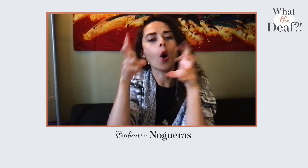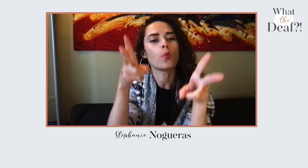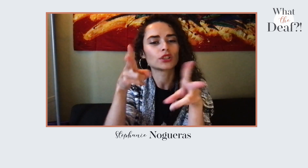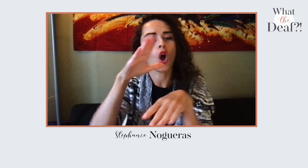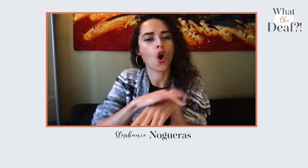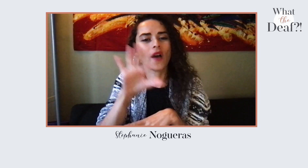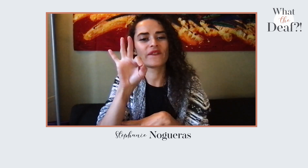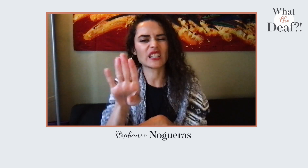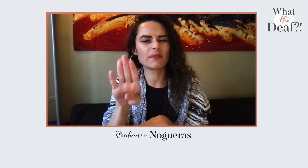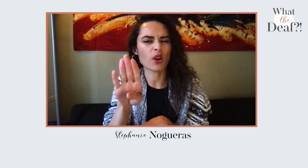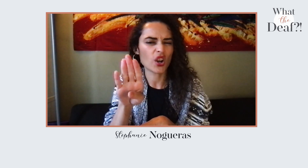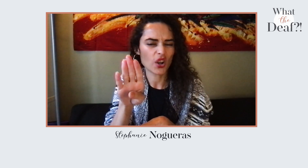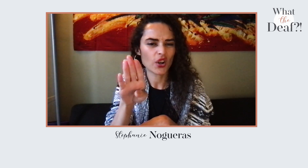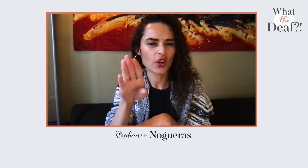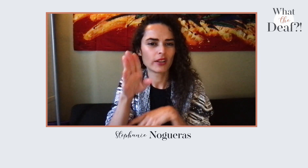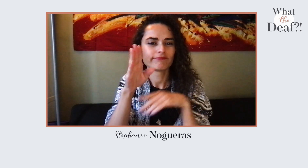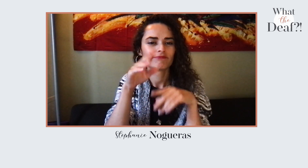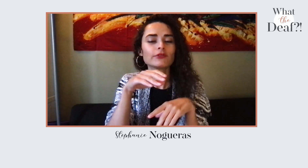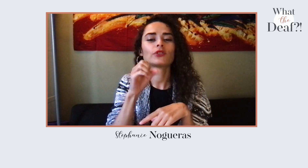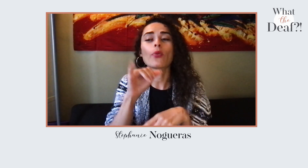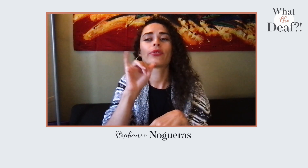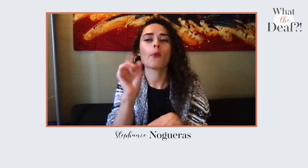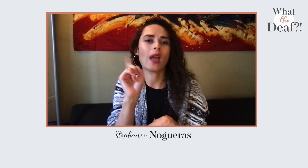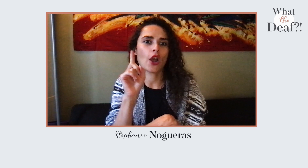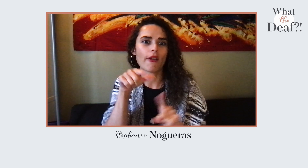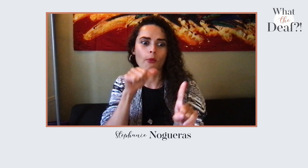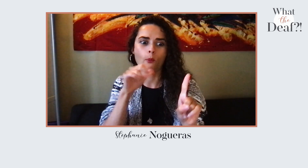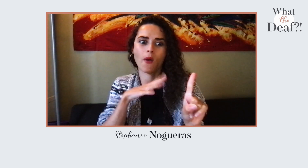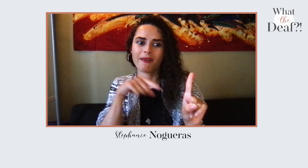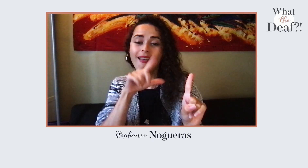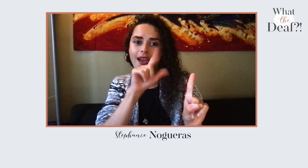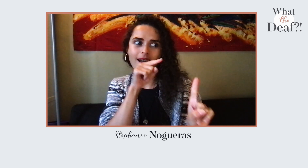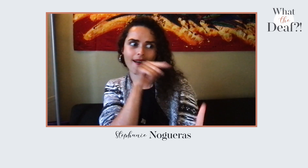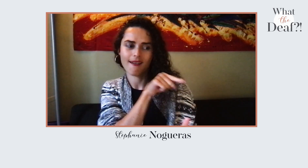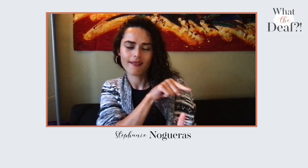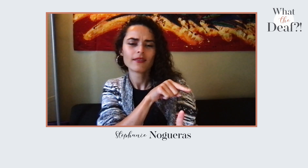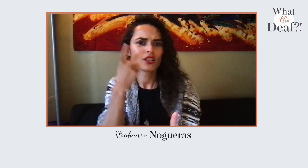and once those were done, we'd post those on Facebook, and that's where this woman